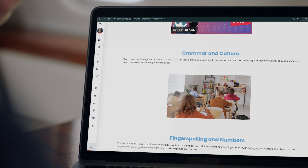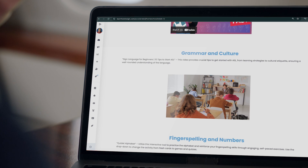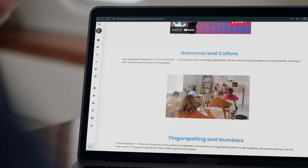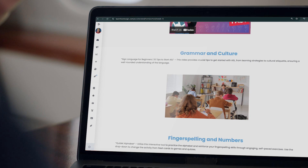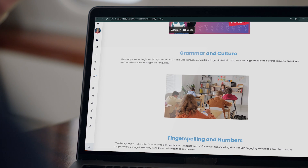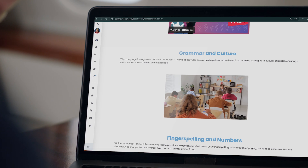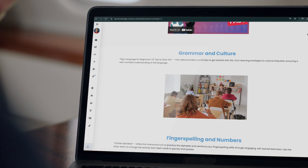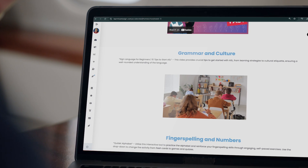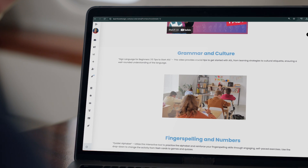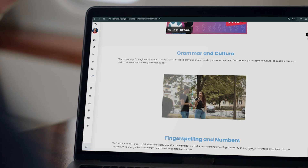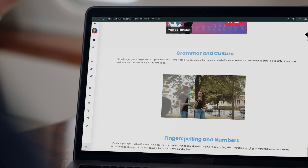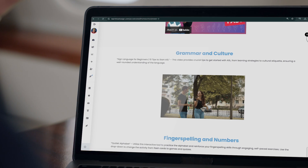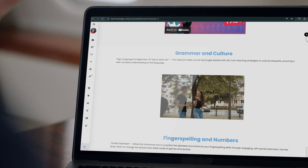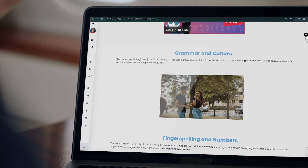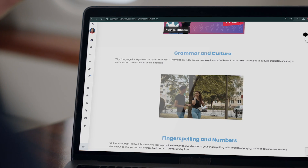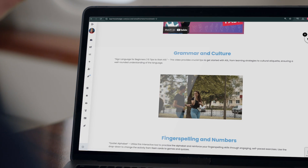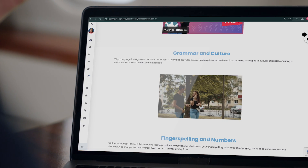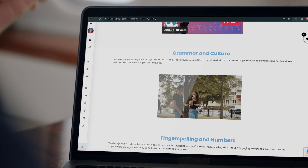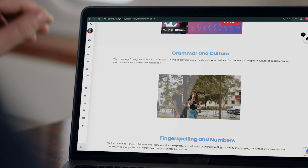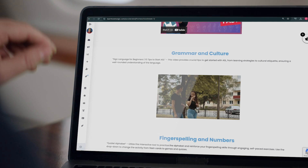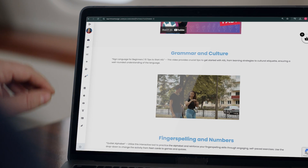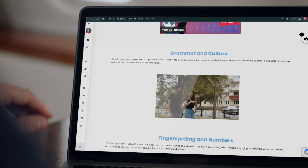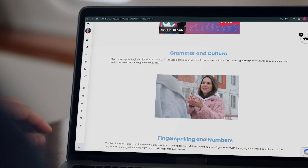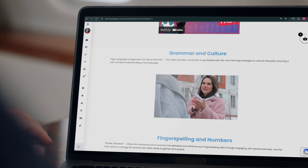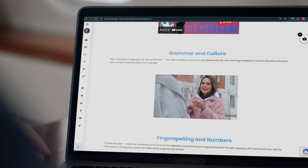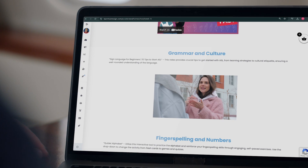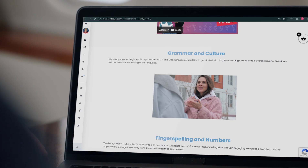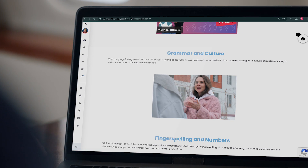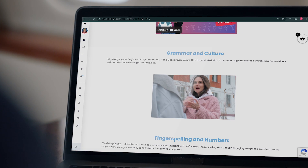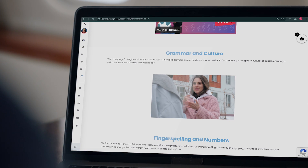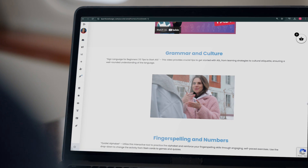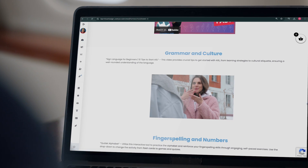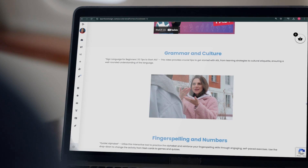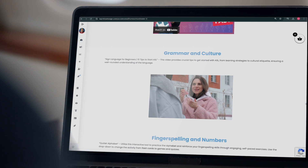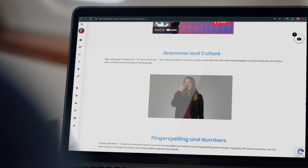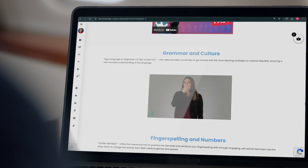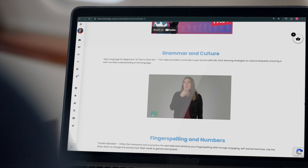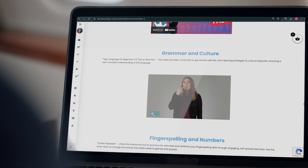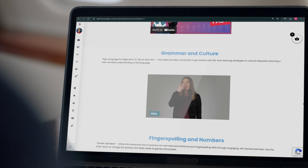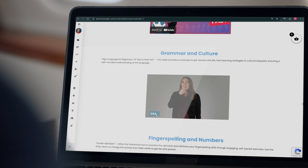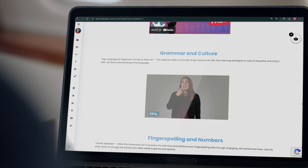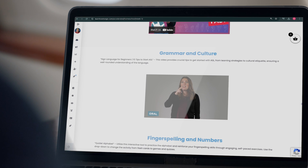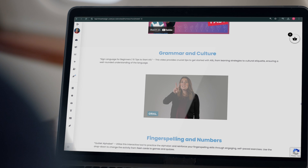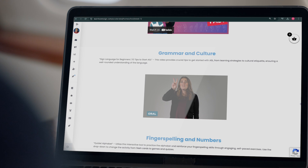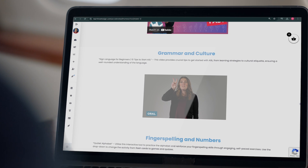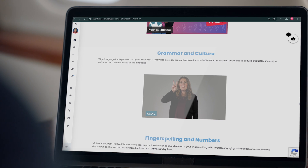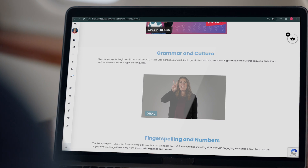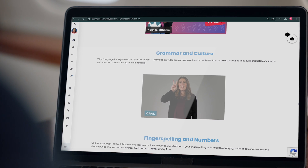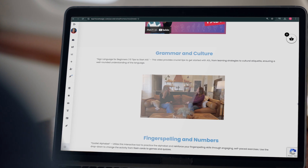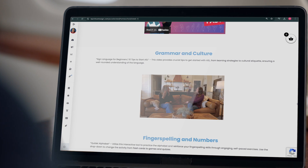These video based lessons expand upon ASL and how to use it as a language,